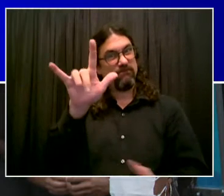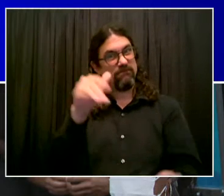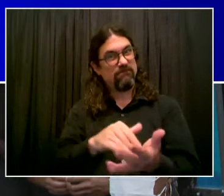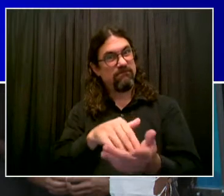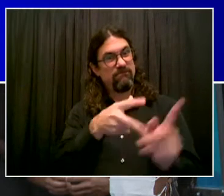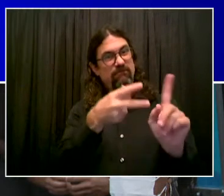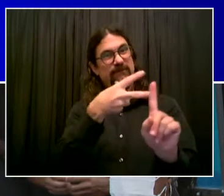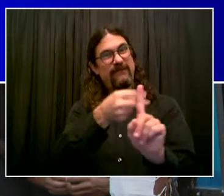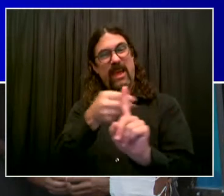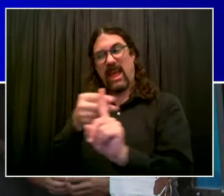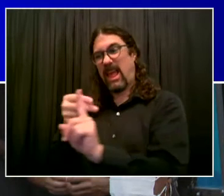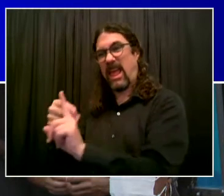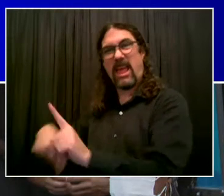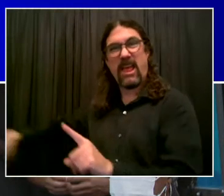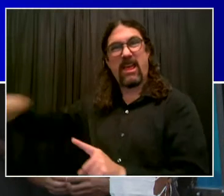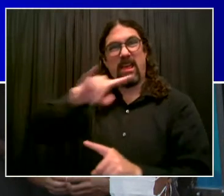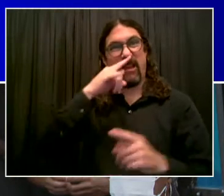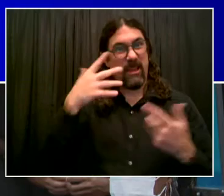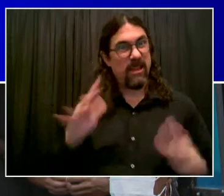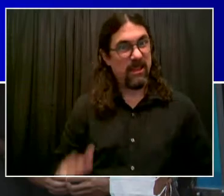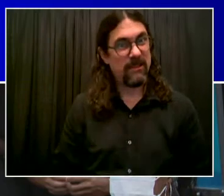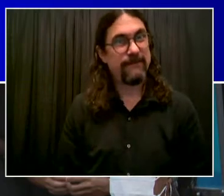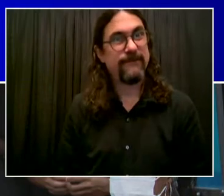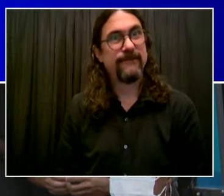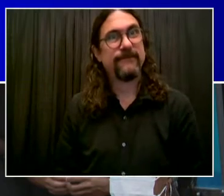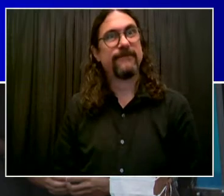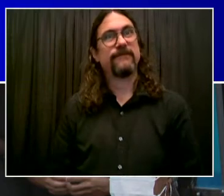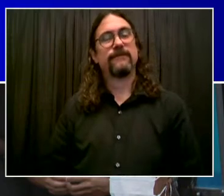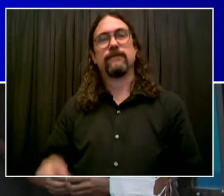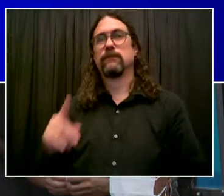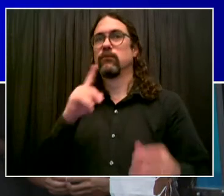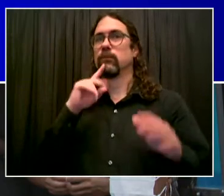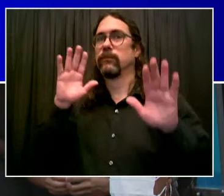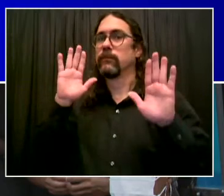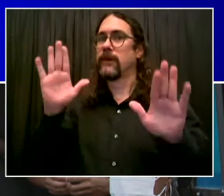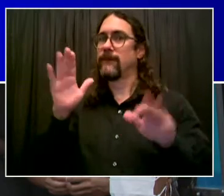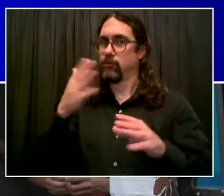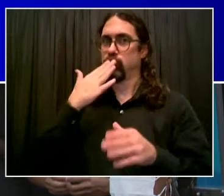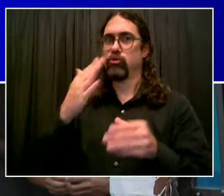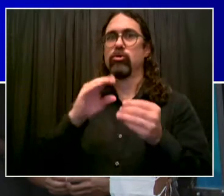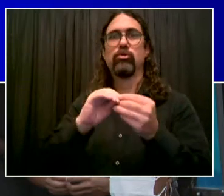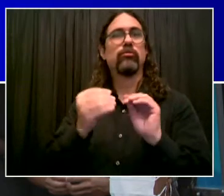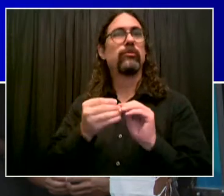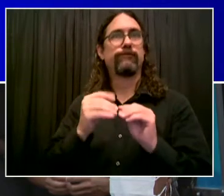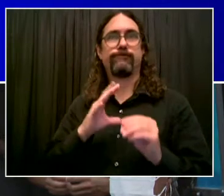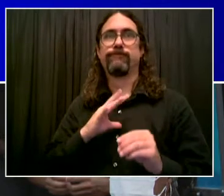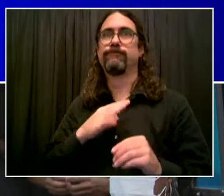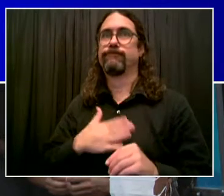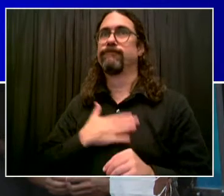SCHOOL. RIGHT NOW WE ARE AT ABOUT 325,000 KDSI IN THE 12-17-YEAR- OLD GROUP THAT